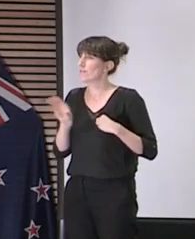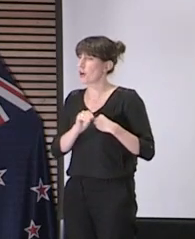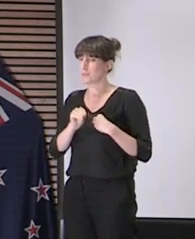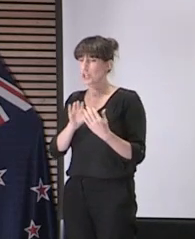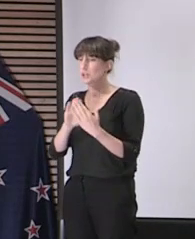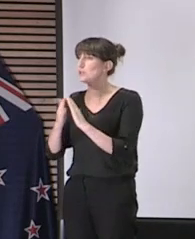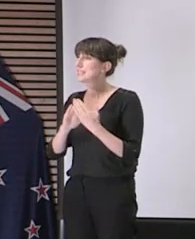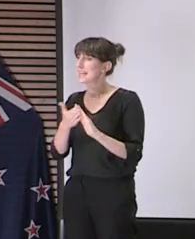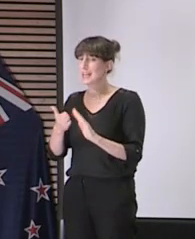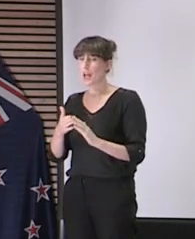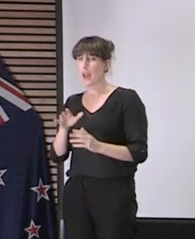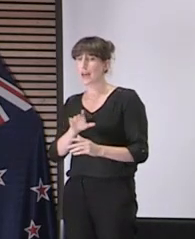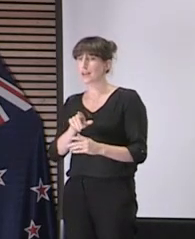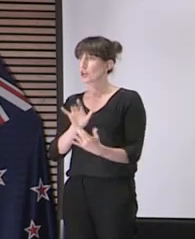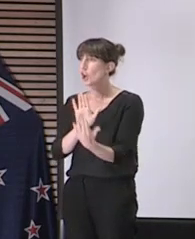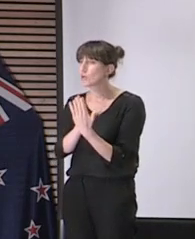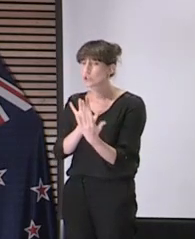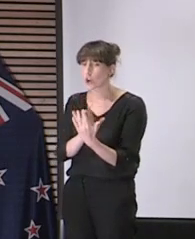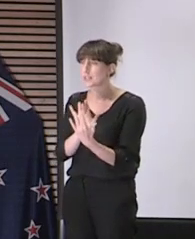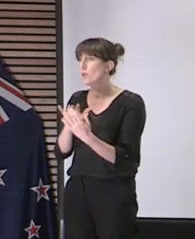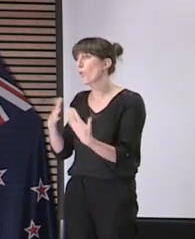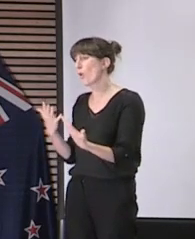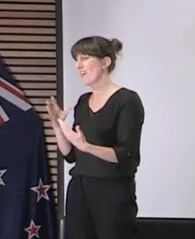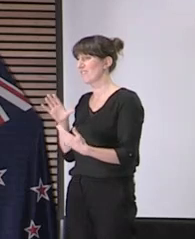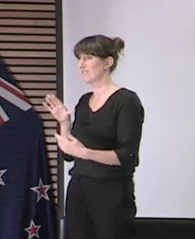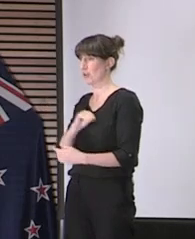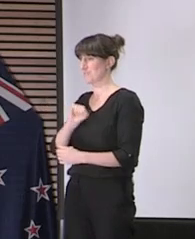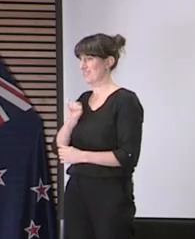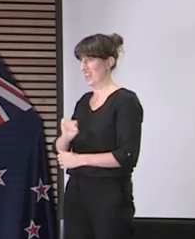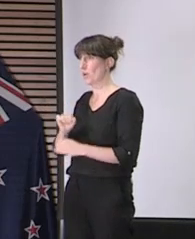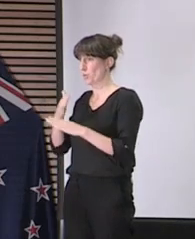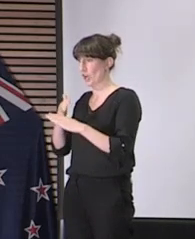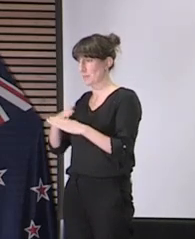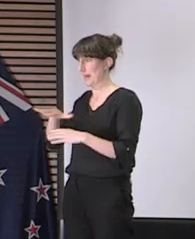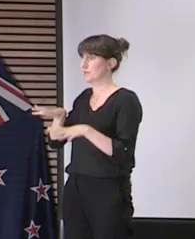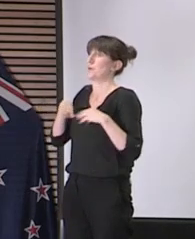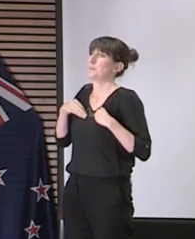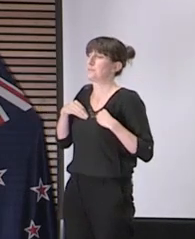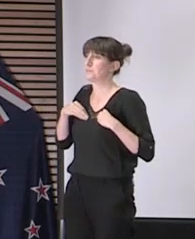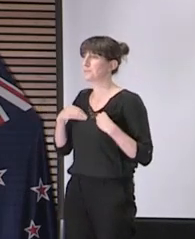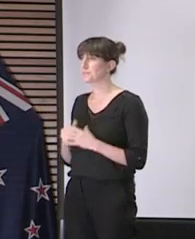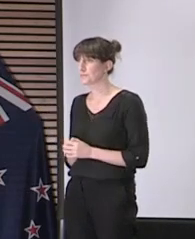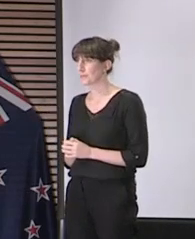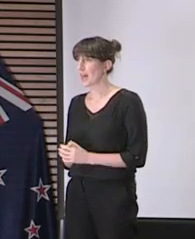the community through being contacts of existing cases or, indeed, potentially in the